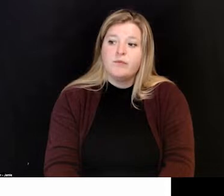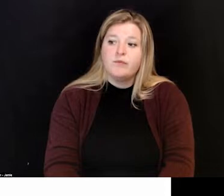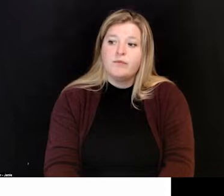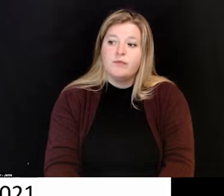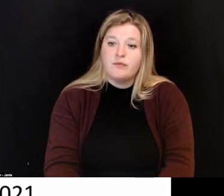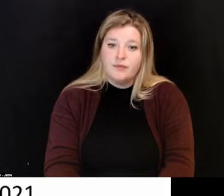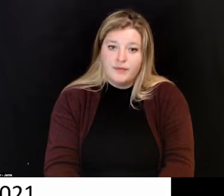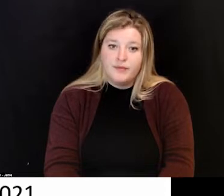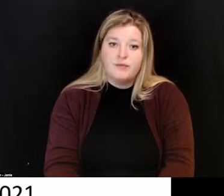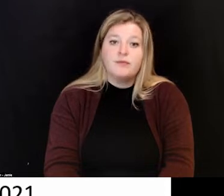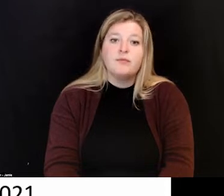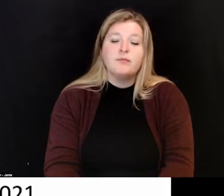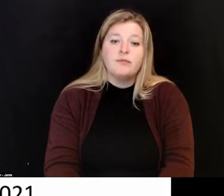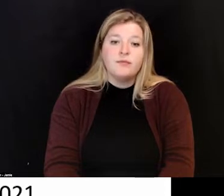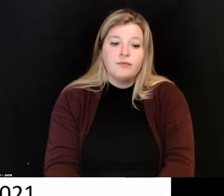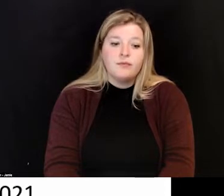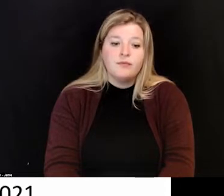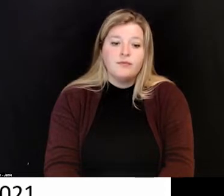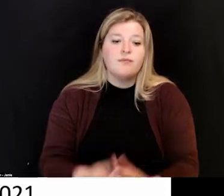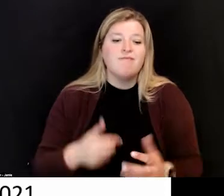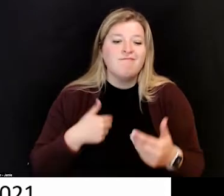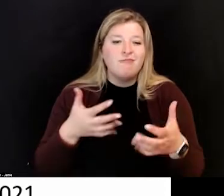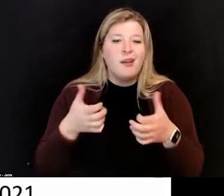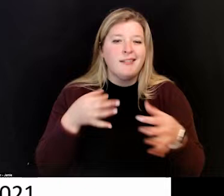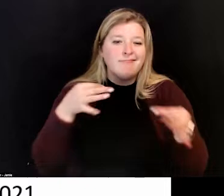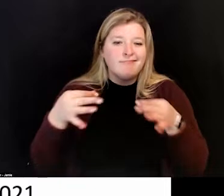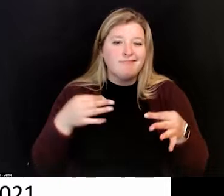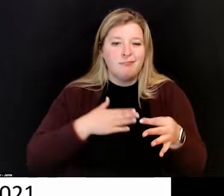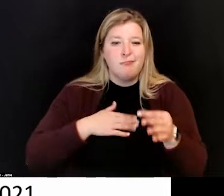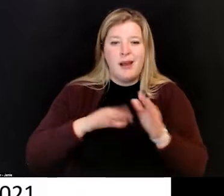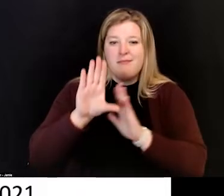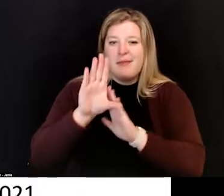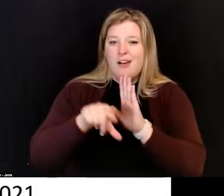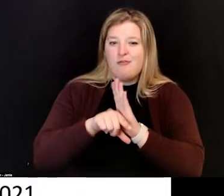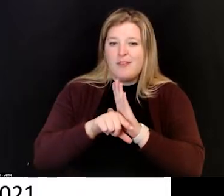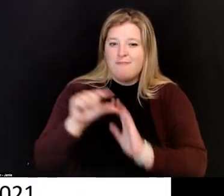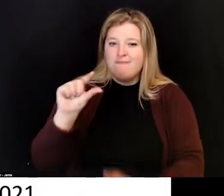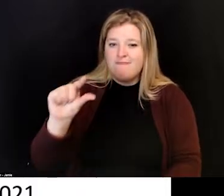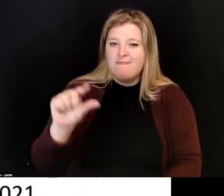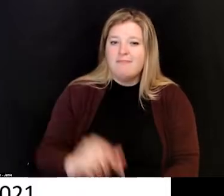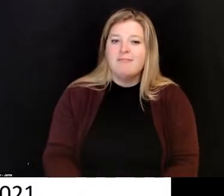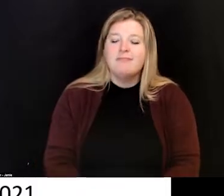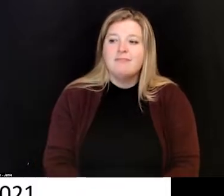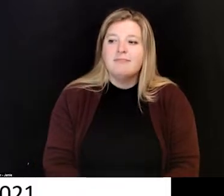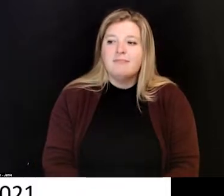So I just wanted to kind of expand on my background briefly beyond the fantastic introduction.